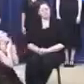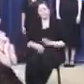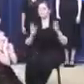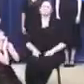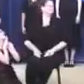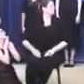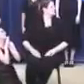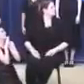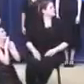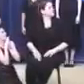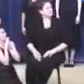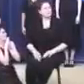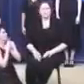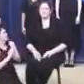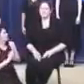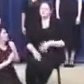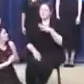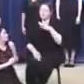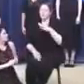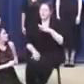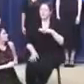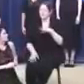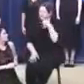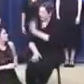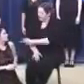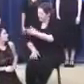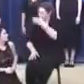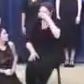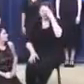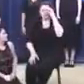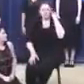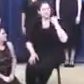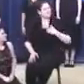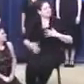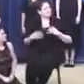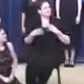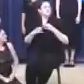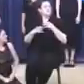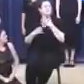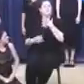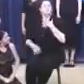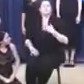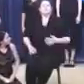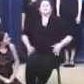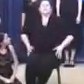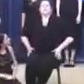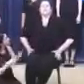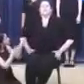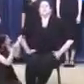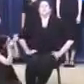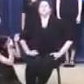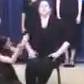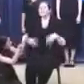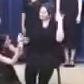Please?? [Wendla’s Mom] Very well, I’ll tell you. [Wendla] Yes?